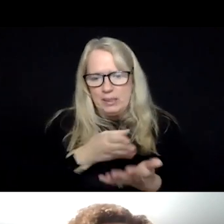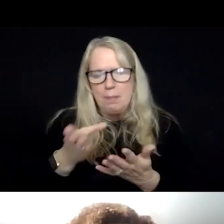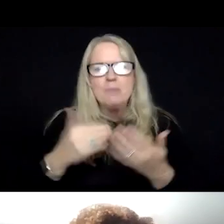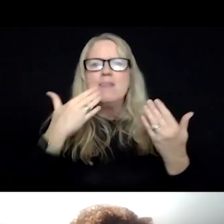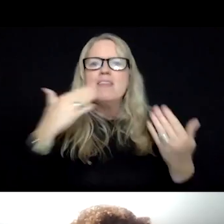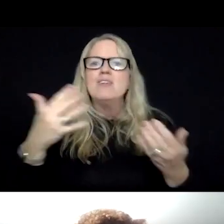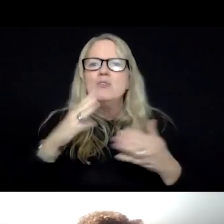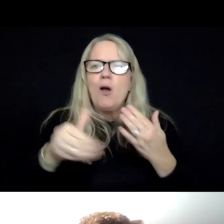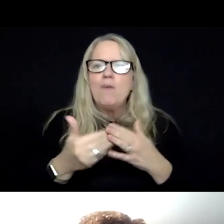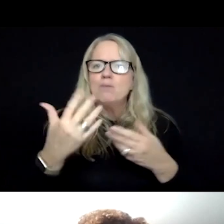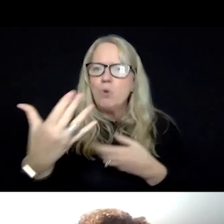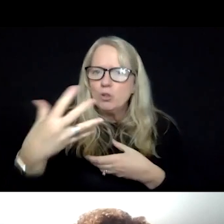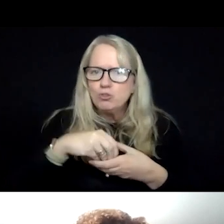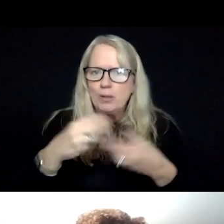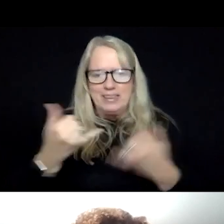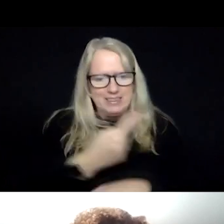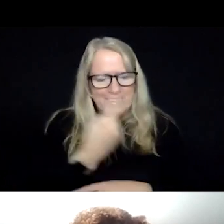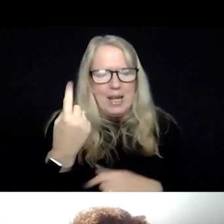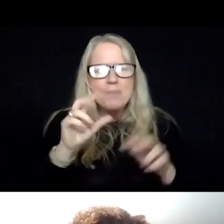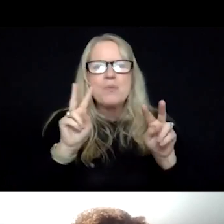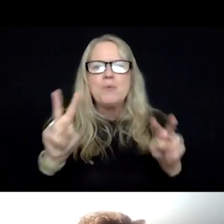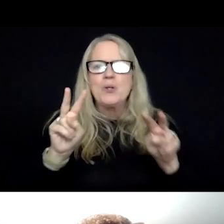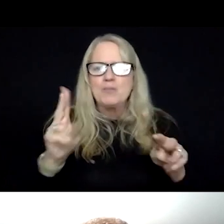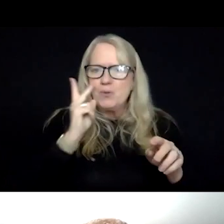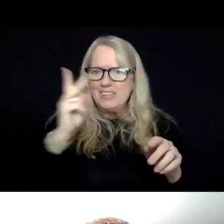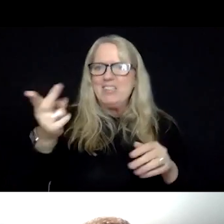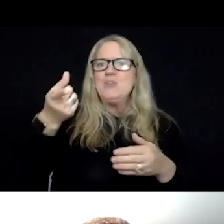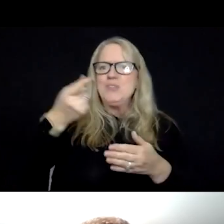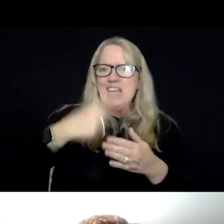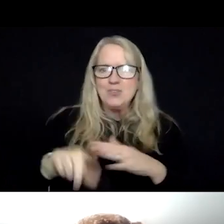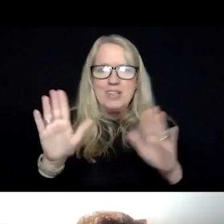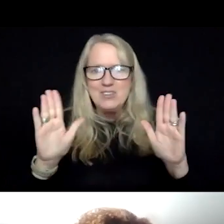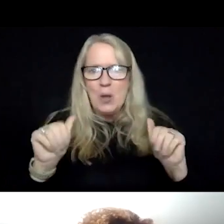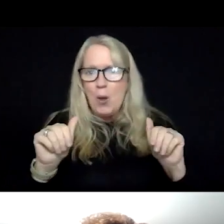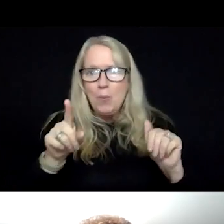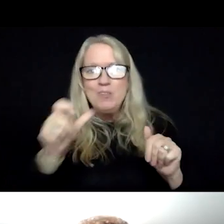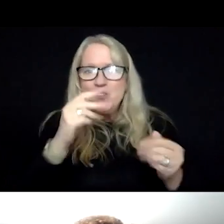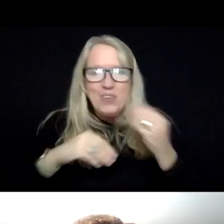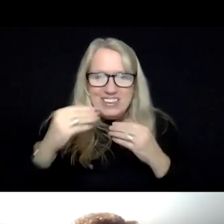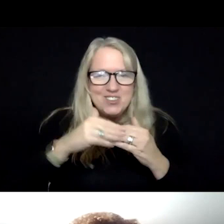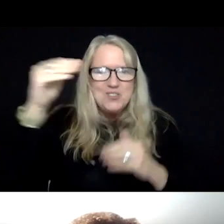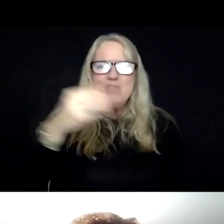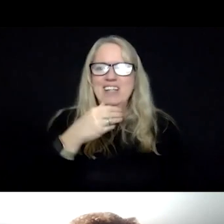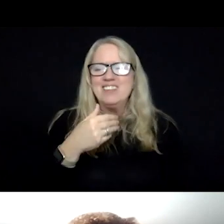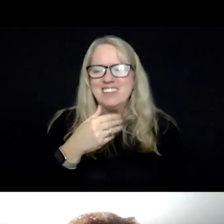TODAY AND LOOK FORWARD TO SEEING YOU NEXT WEEK. REMINDER,